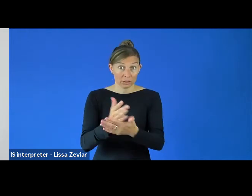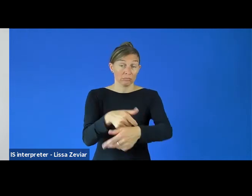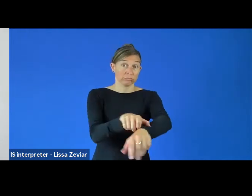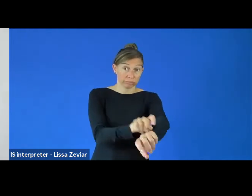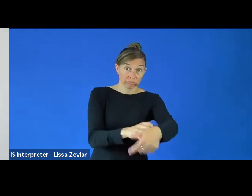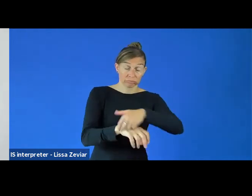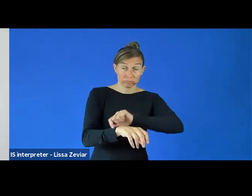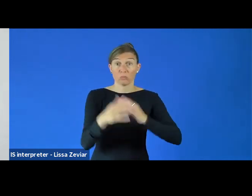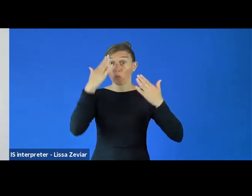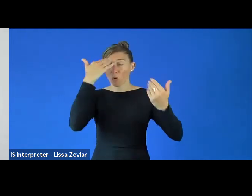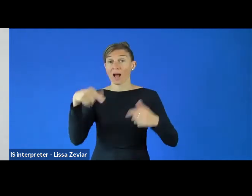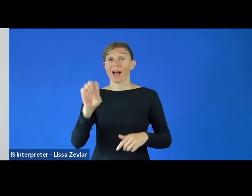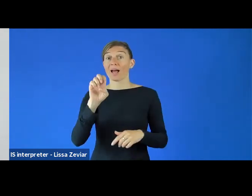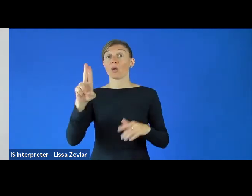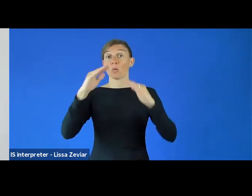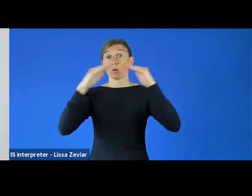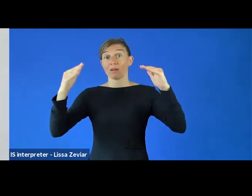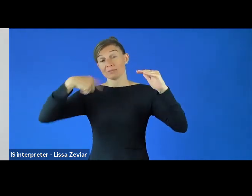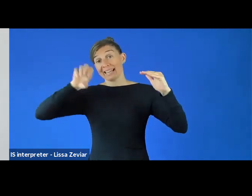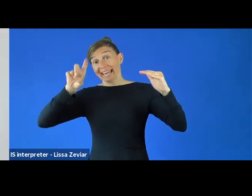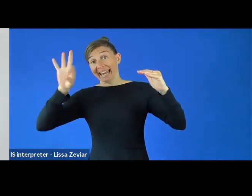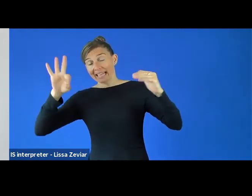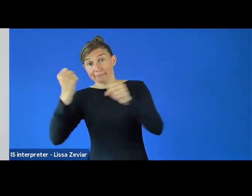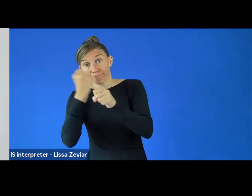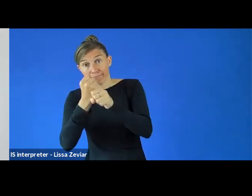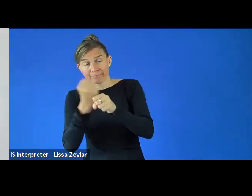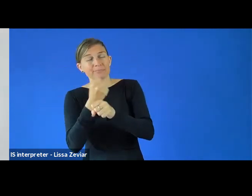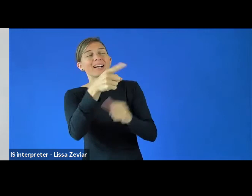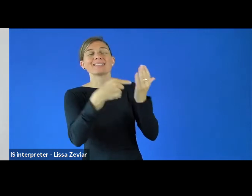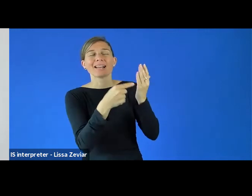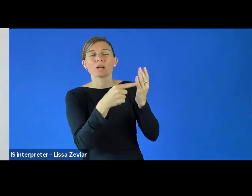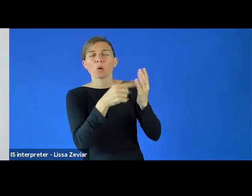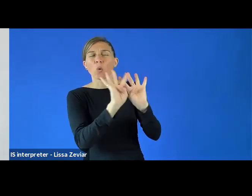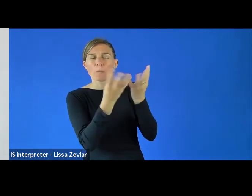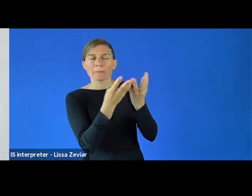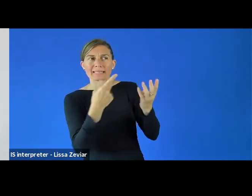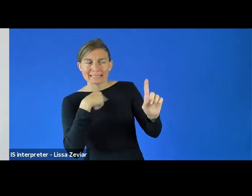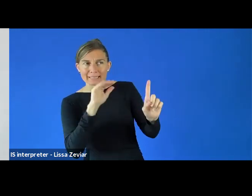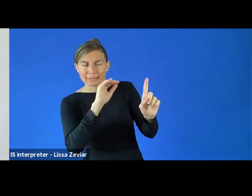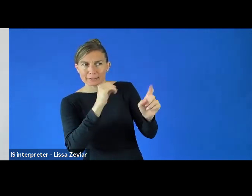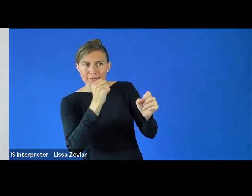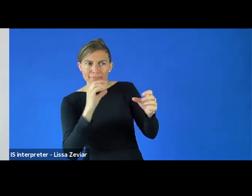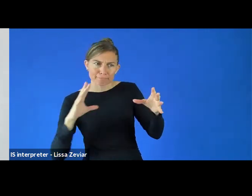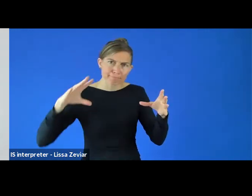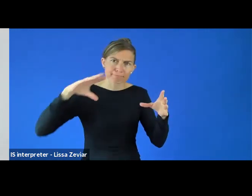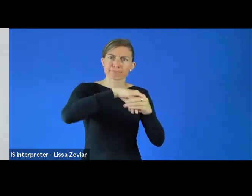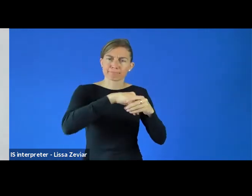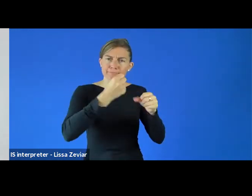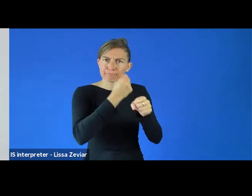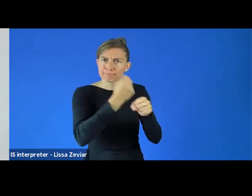We will try to be present in the technical committees responsible for the development of these six standards.